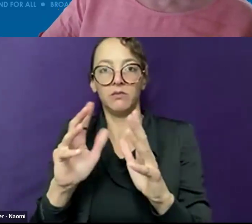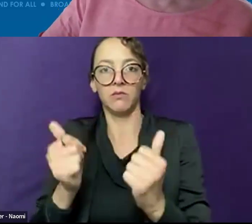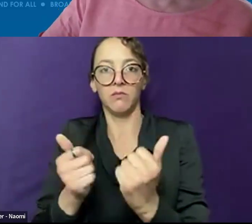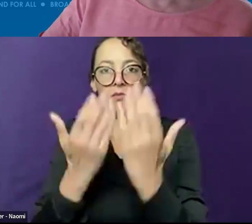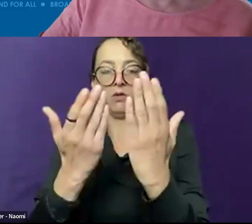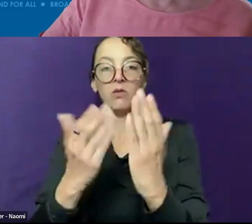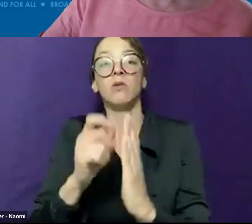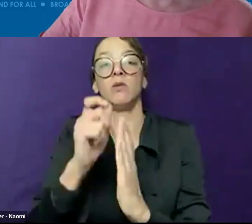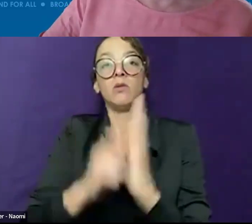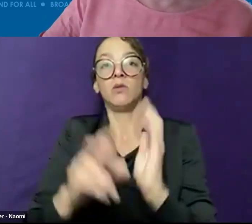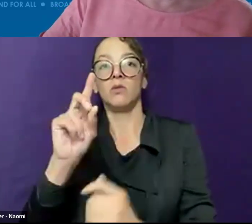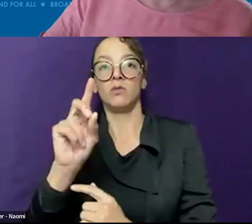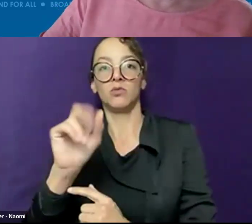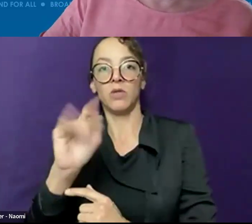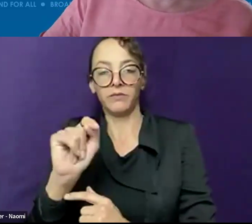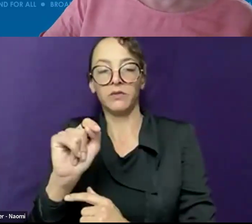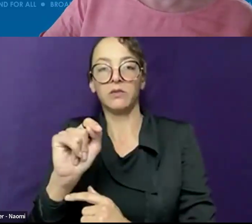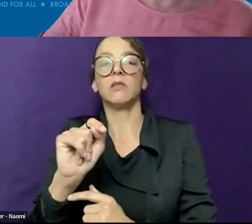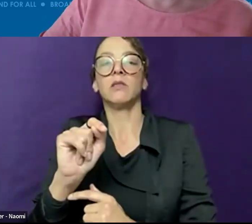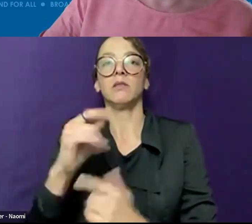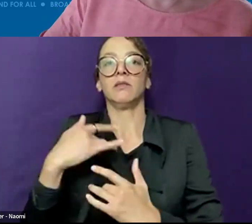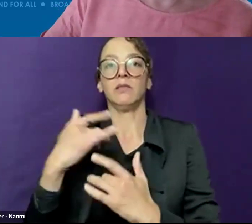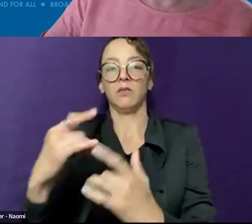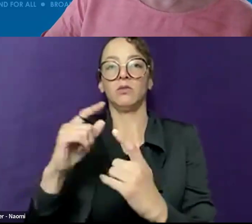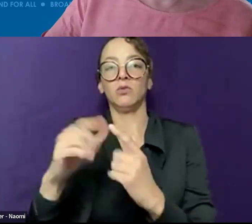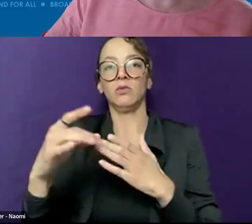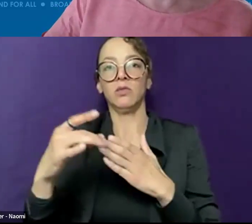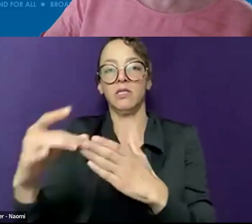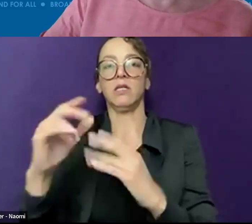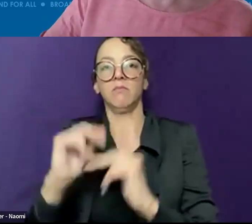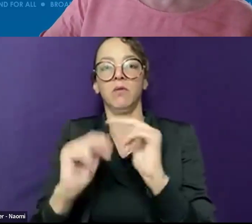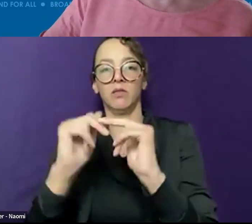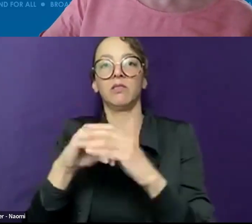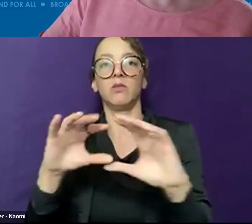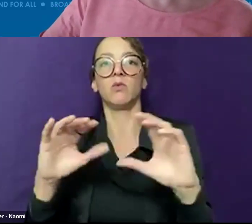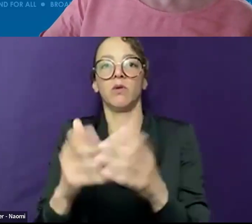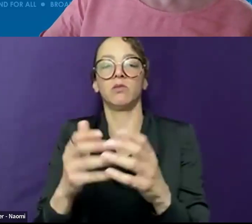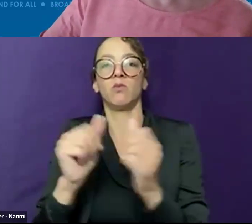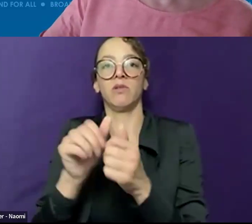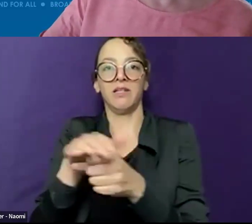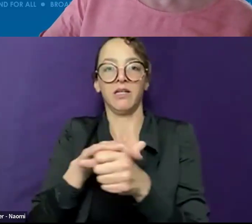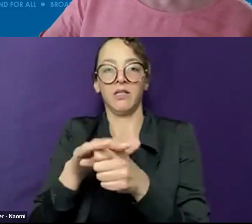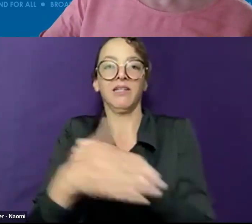know, lead entities that are building a coalition within a county region to either refine or develop